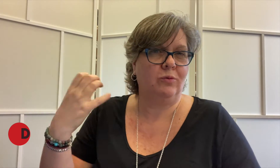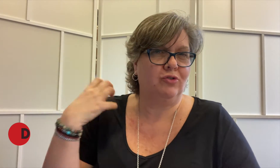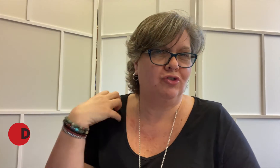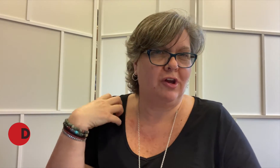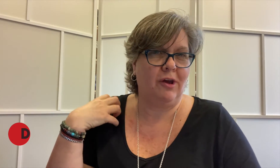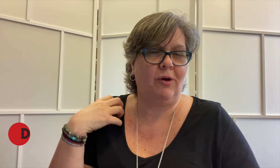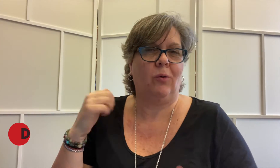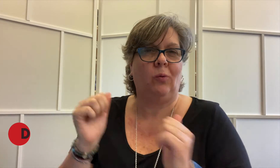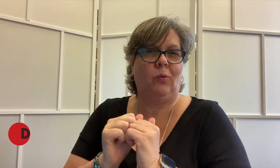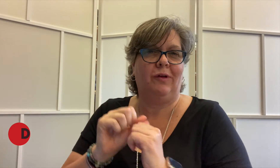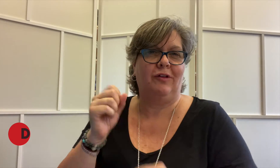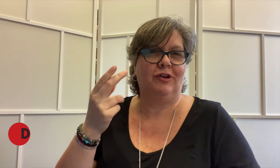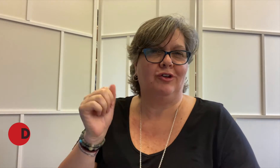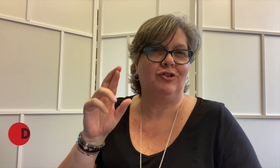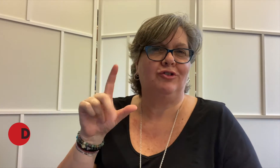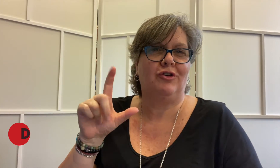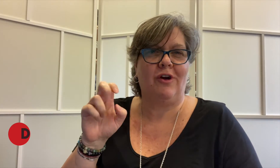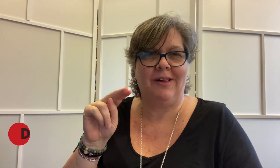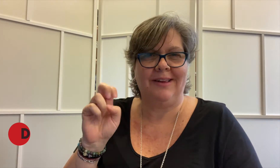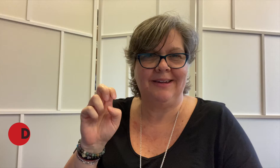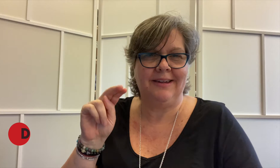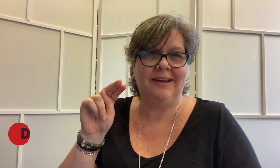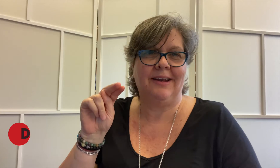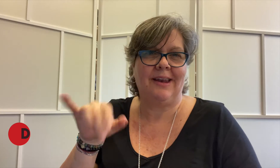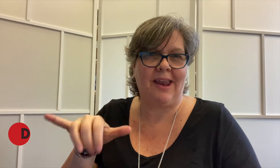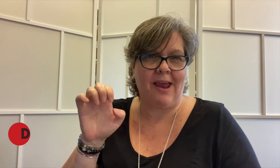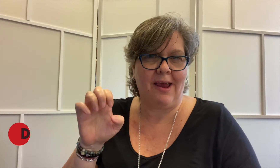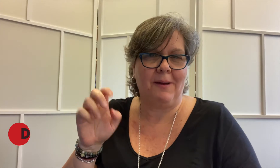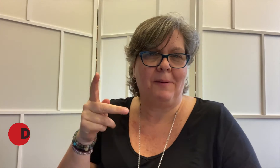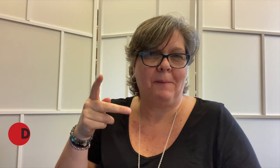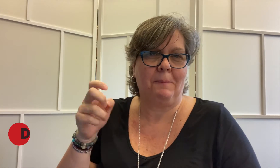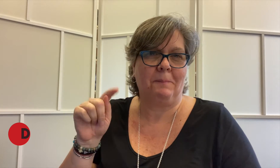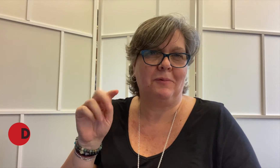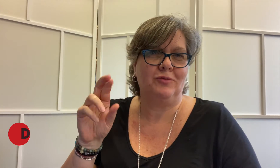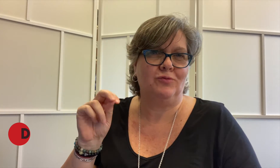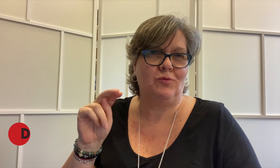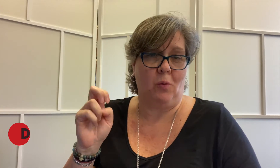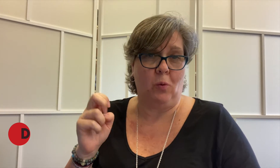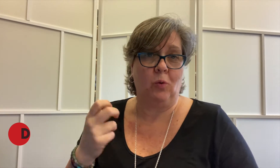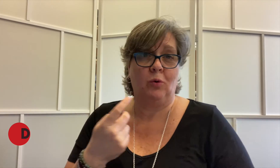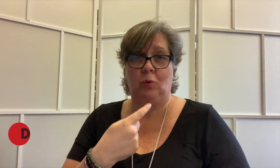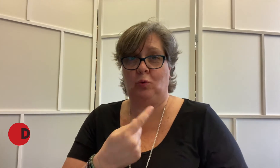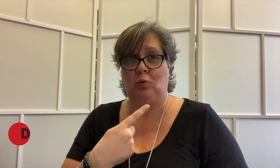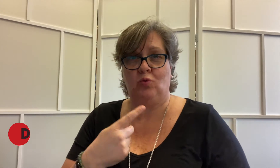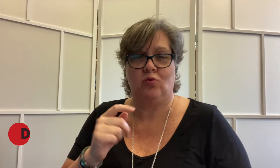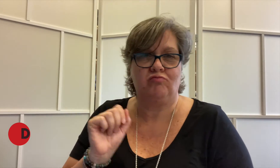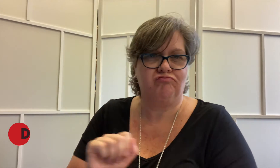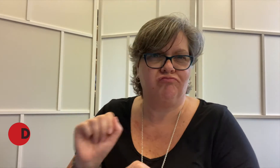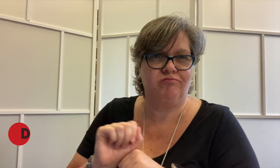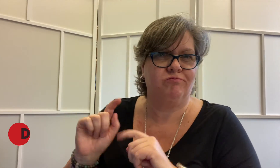with Sharlene Nye-Petrone. We have worked together with a wonderful